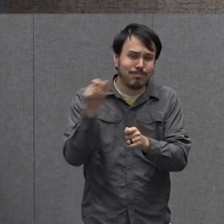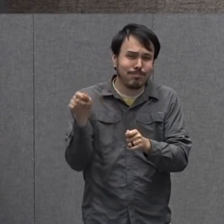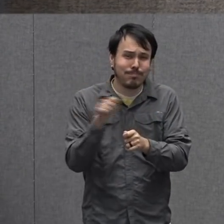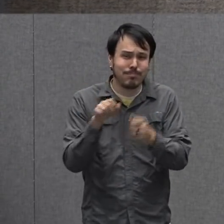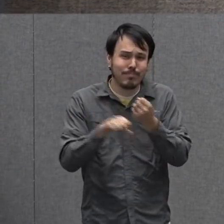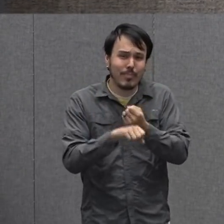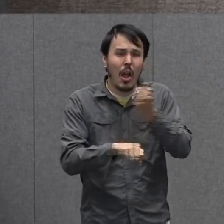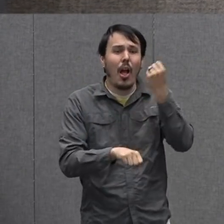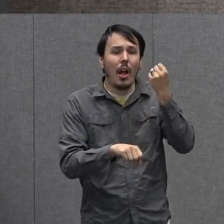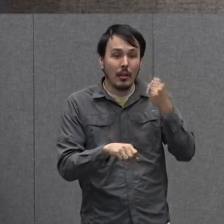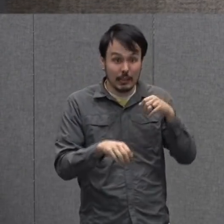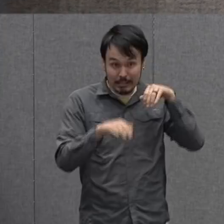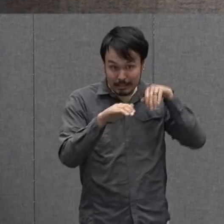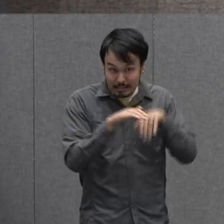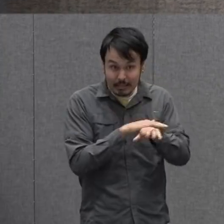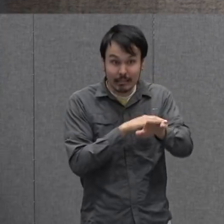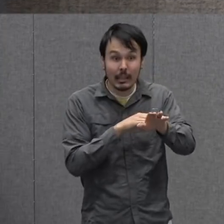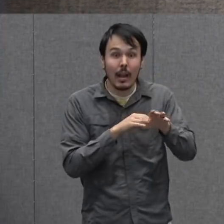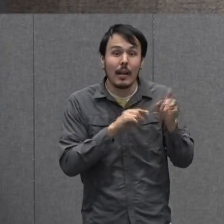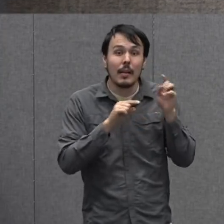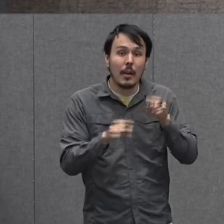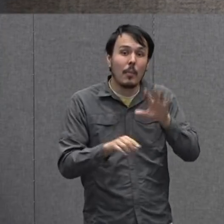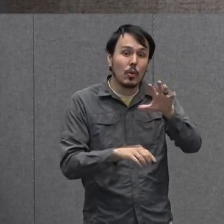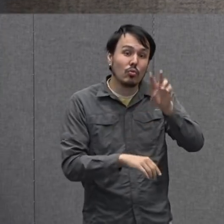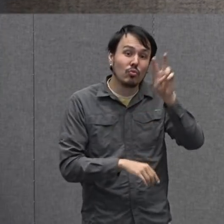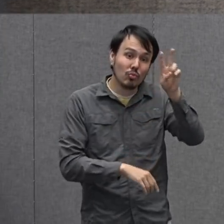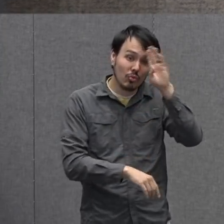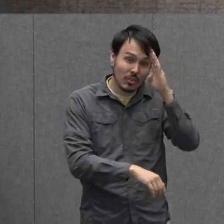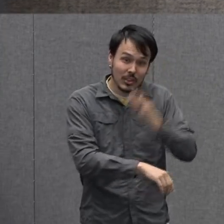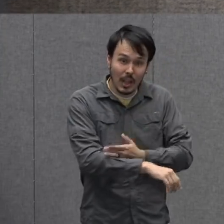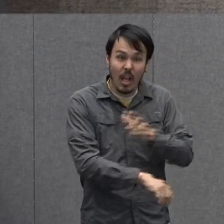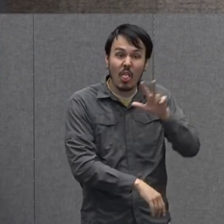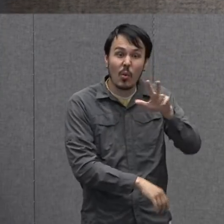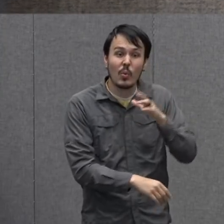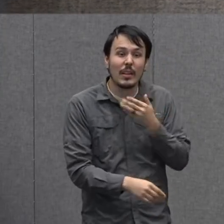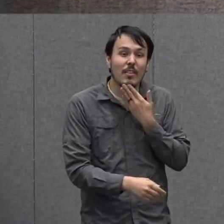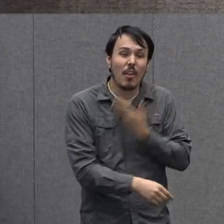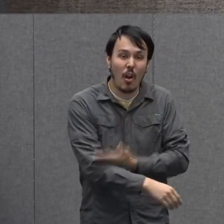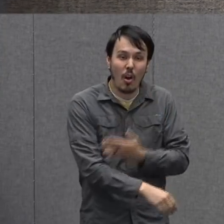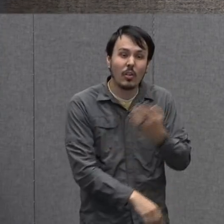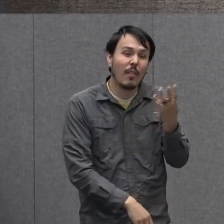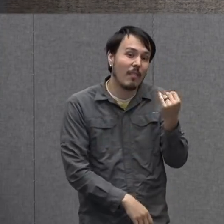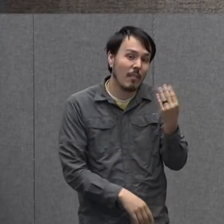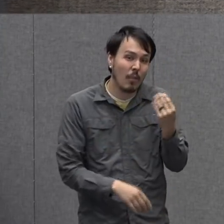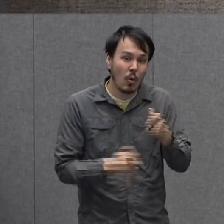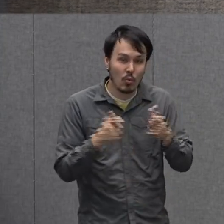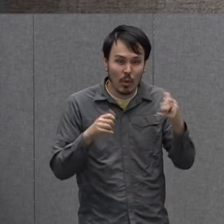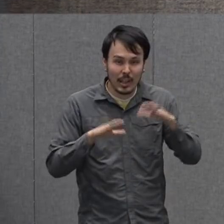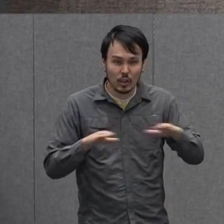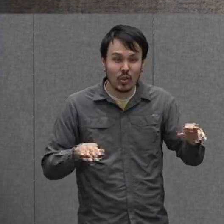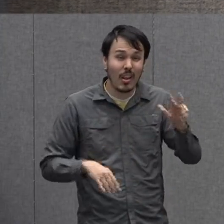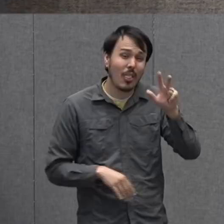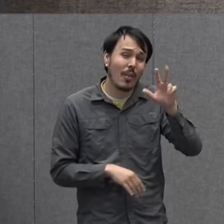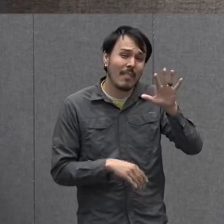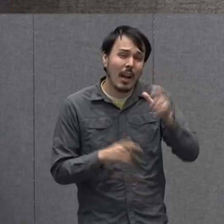And in came her two sons, her three daughters, her 14 grandchildren, her 35 great-grandchildren.